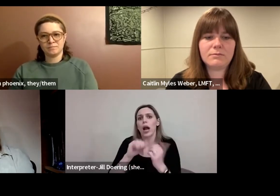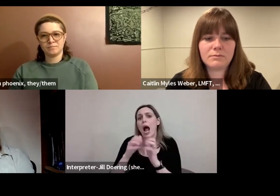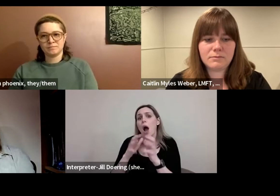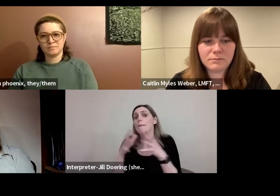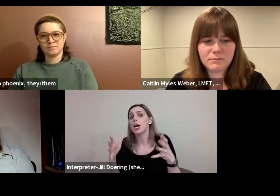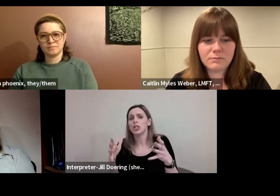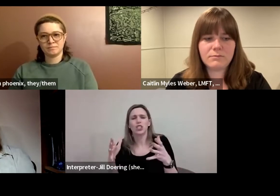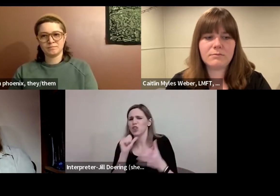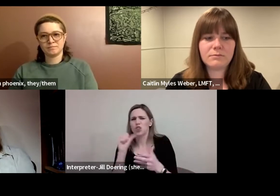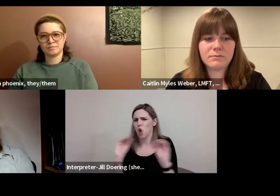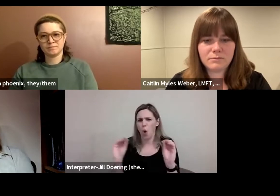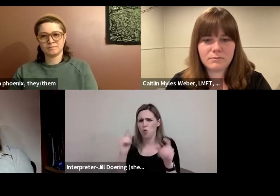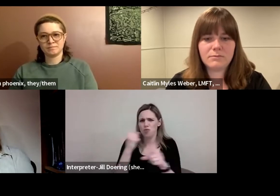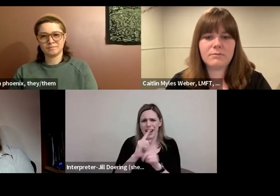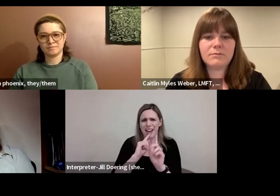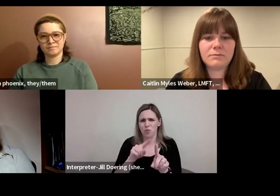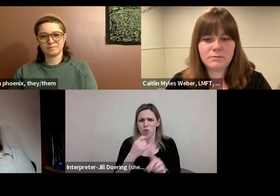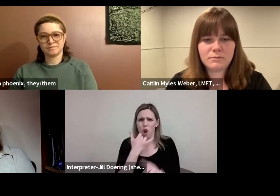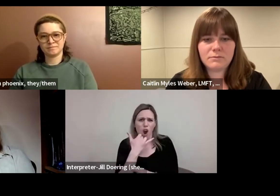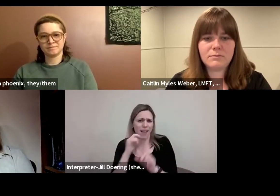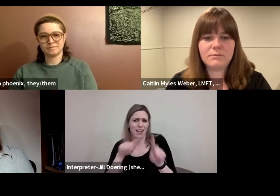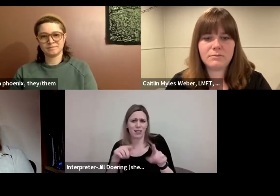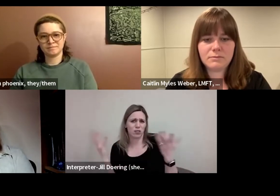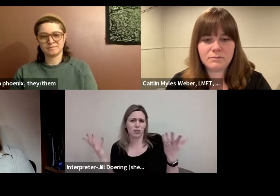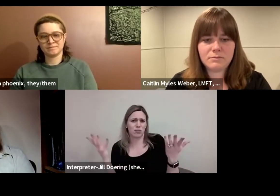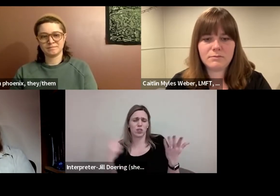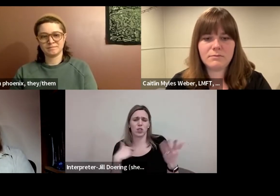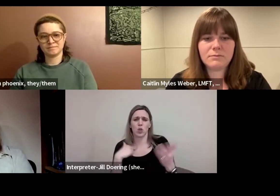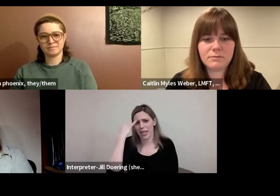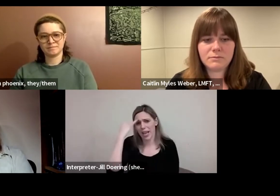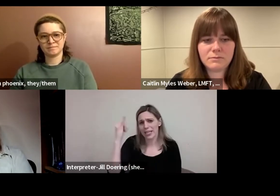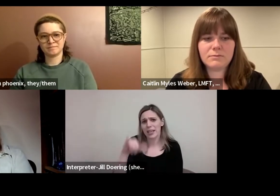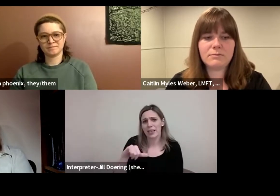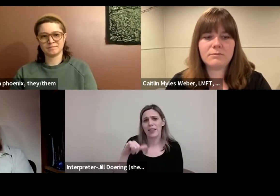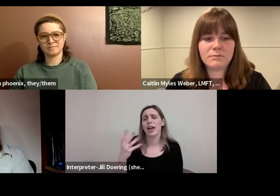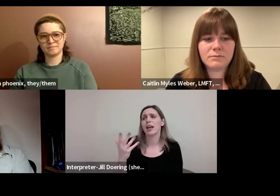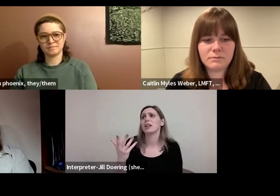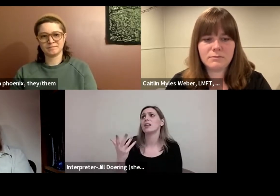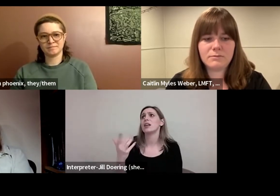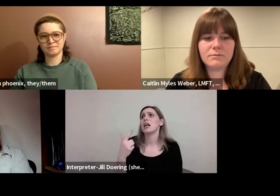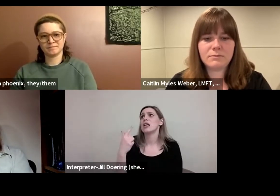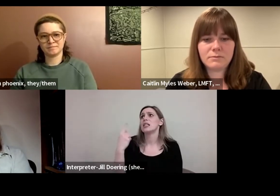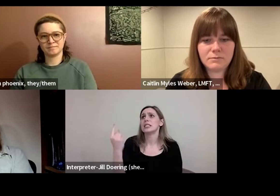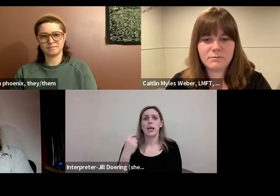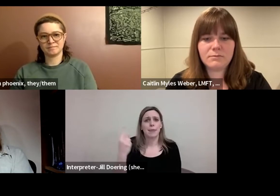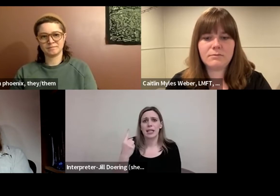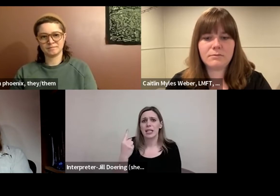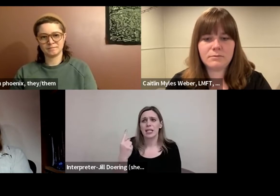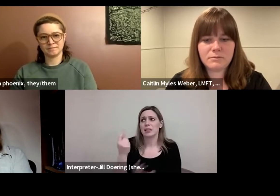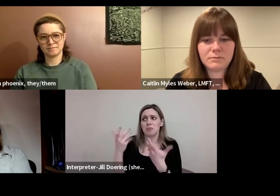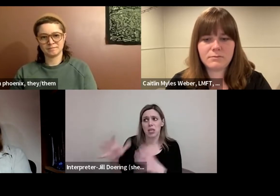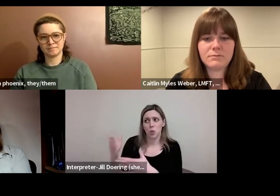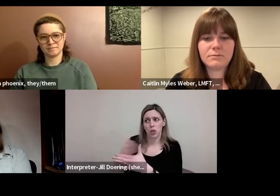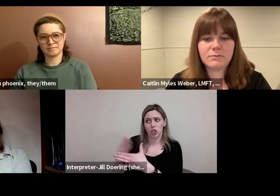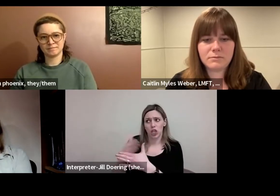So I guess the idea that somebody wouldn't wanna share and that that would be a problem just doesn't...